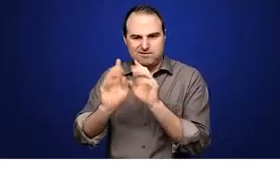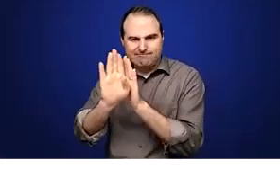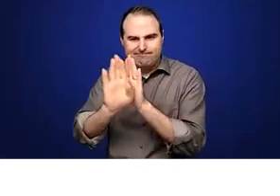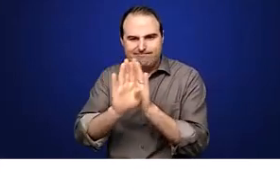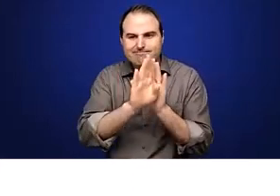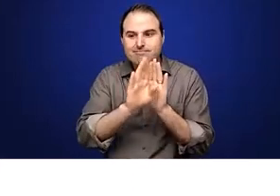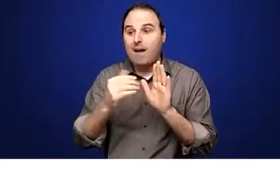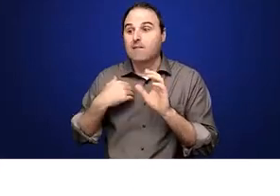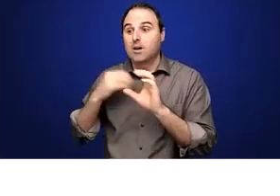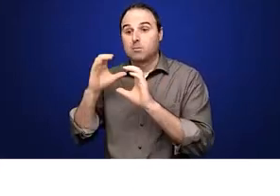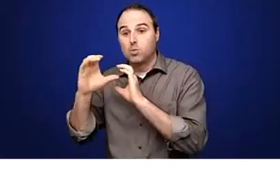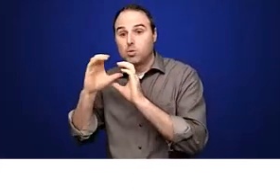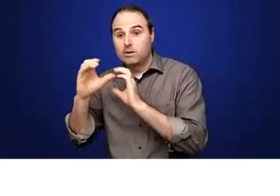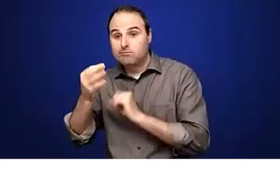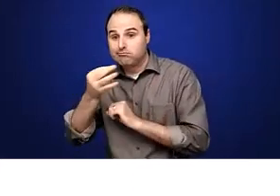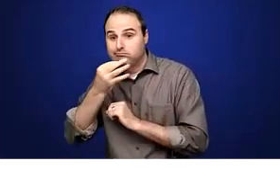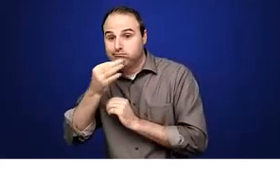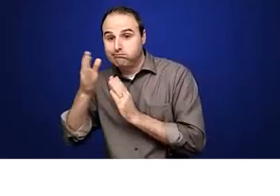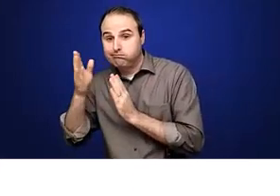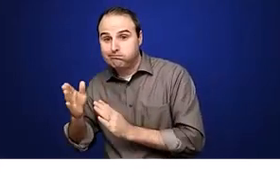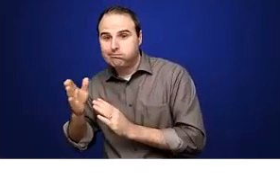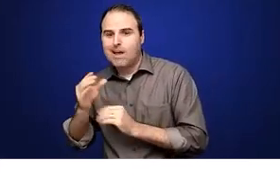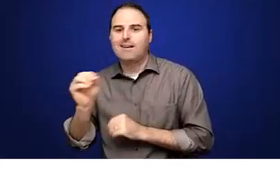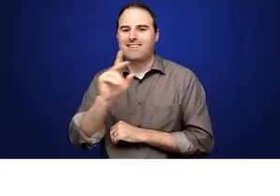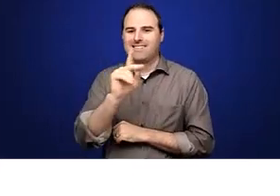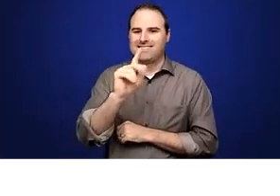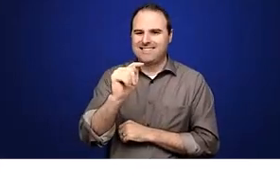as well as knowledge transfer and exchange associates.